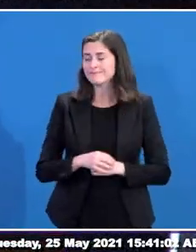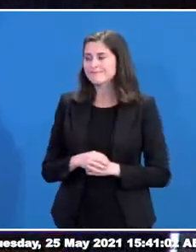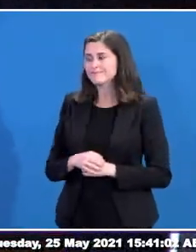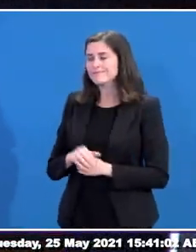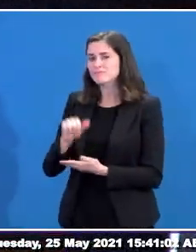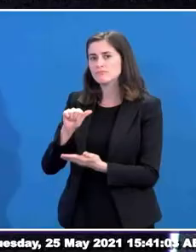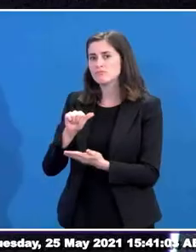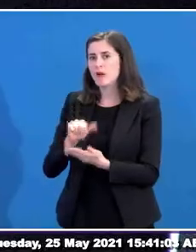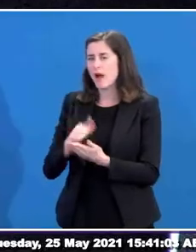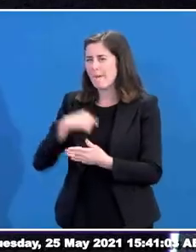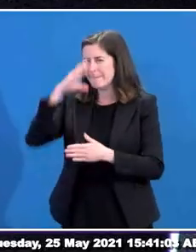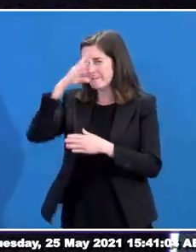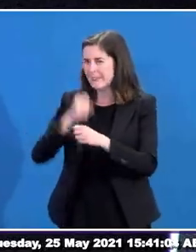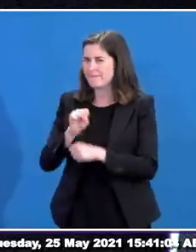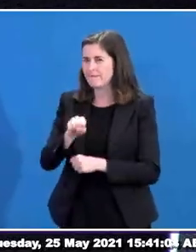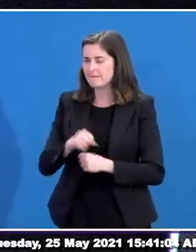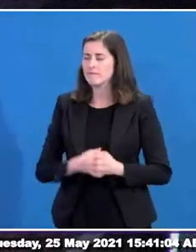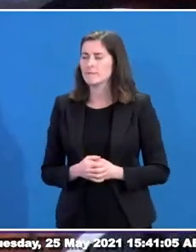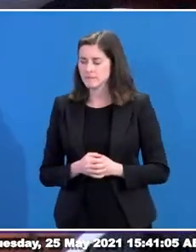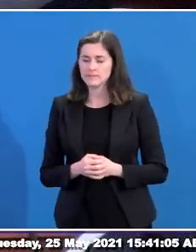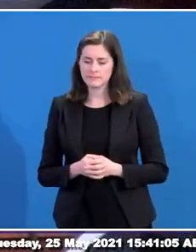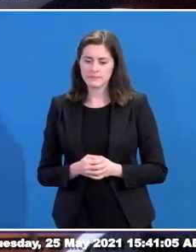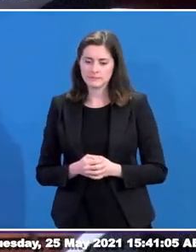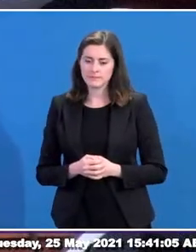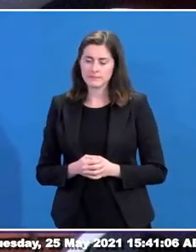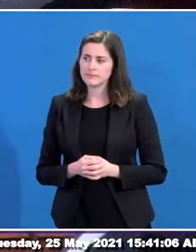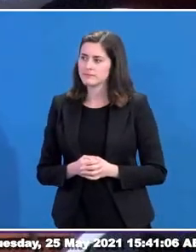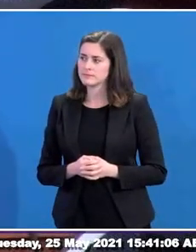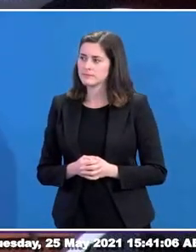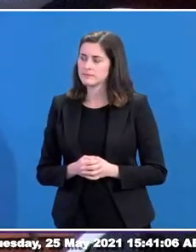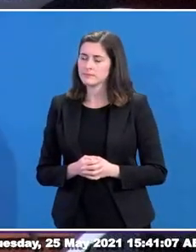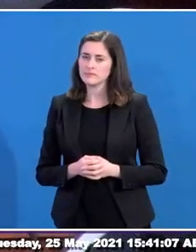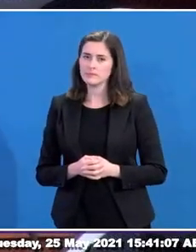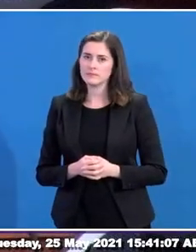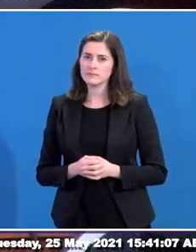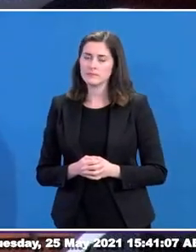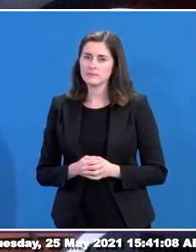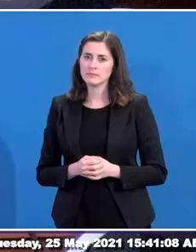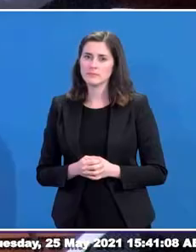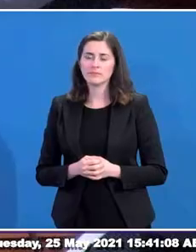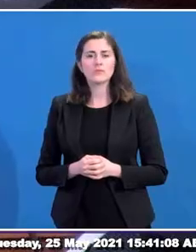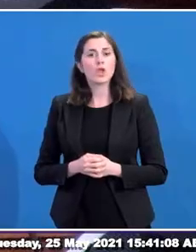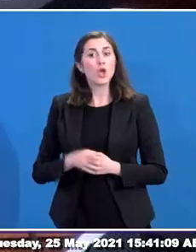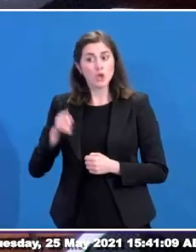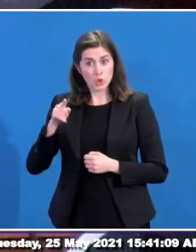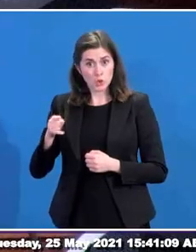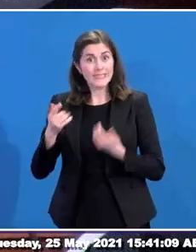Okay. In terms of your findings, if I can ask you to have a look